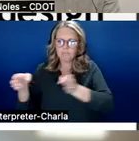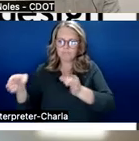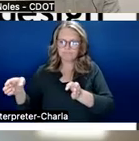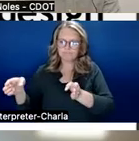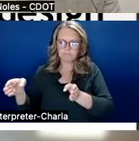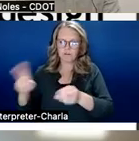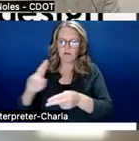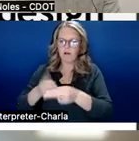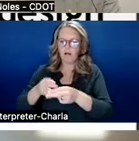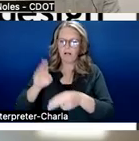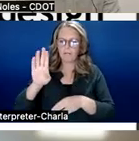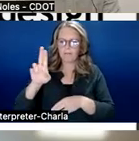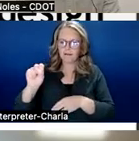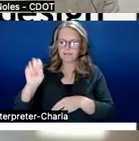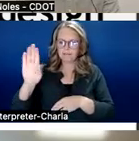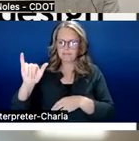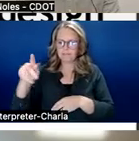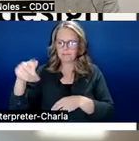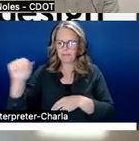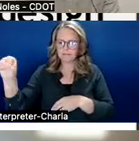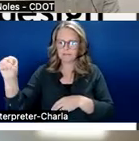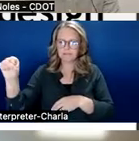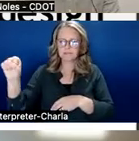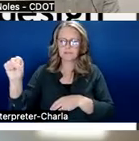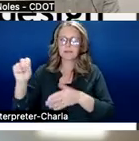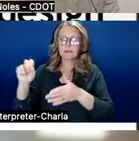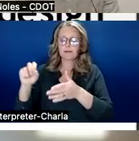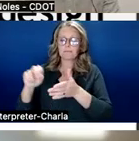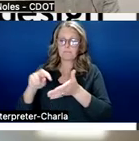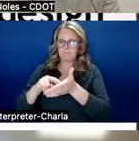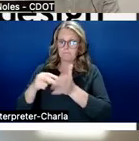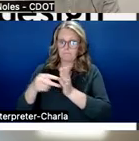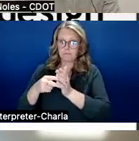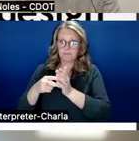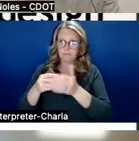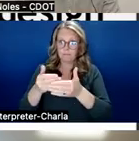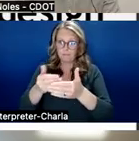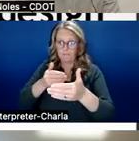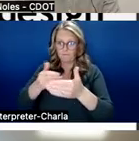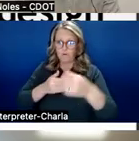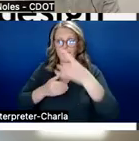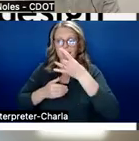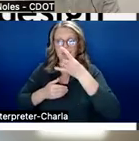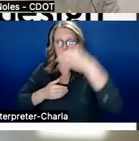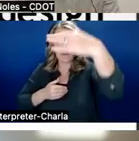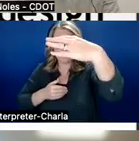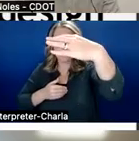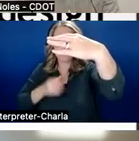And so the bus will be able to get over before the intersection into this shared right turn lane.